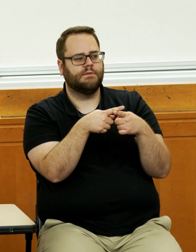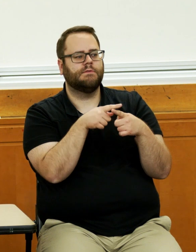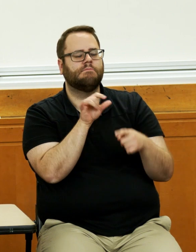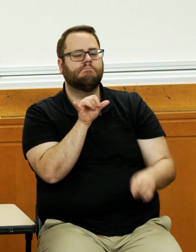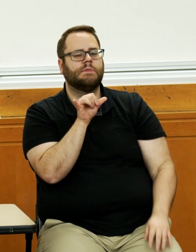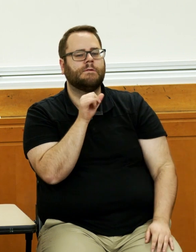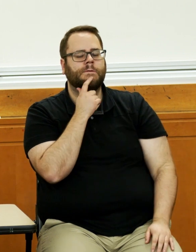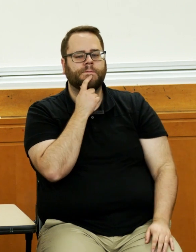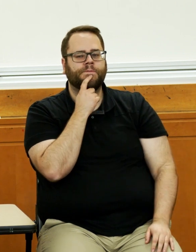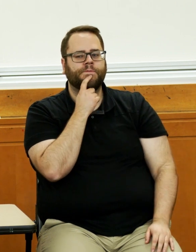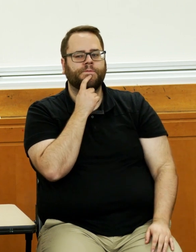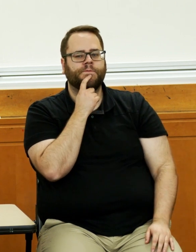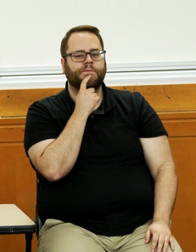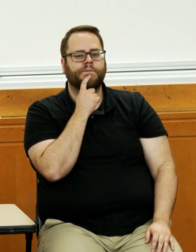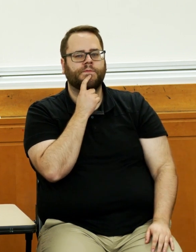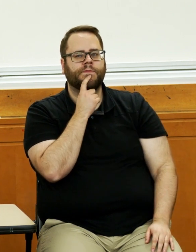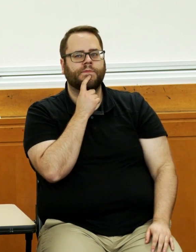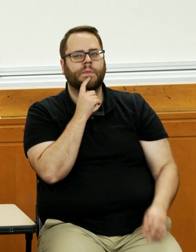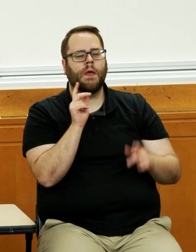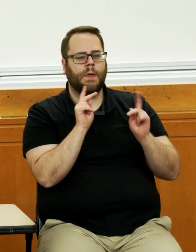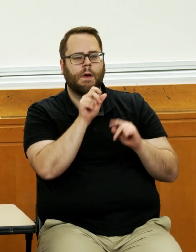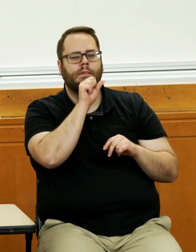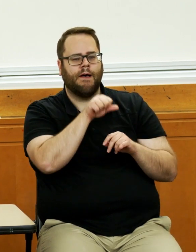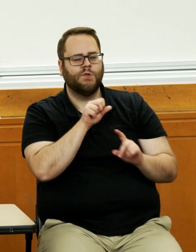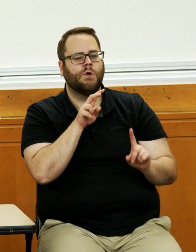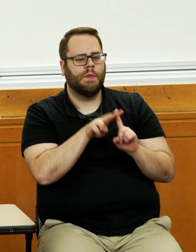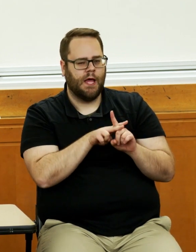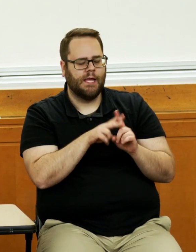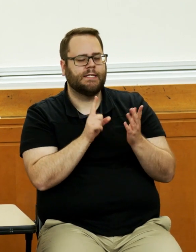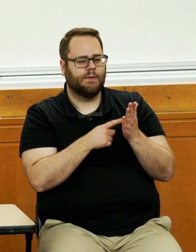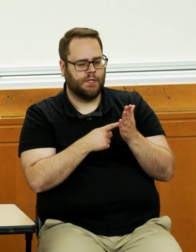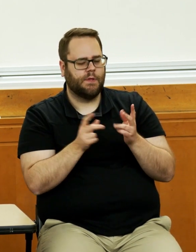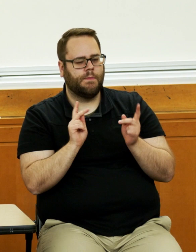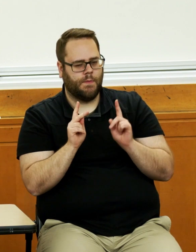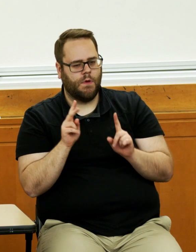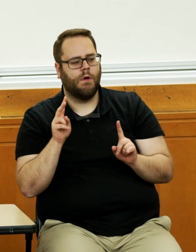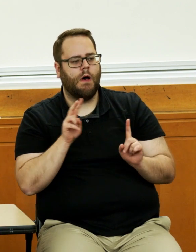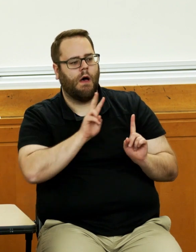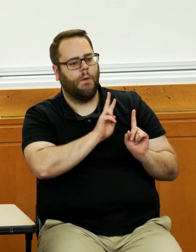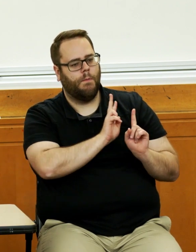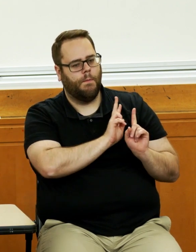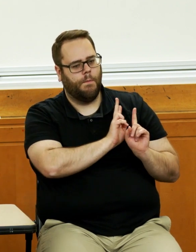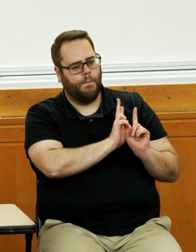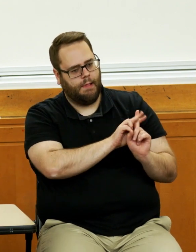people love to apply, and I think it does in some instances, apply in across-field inspections.